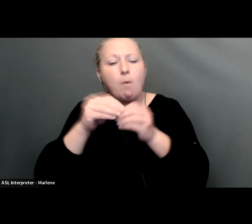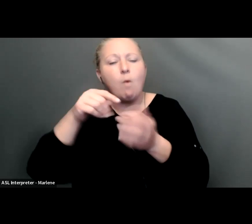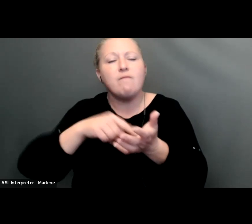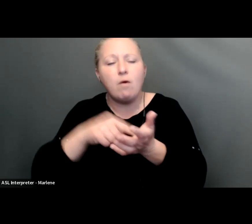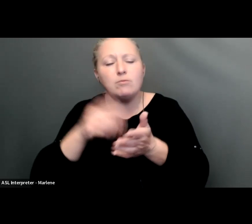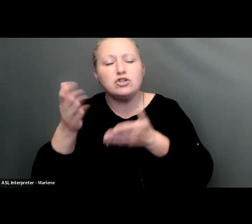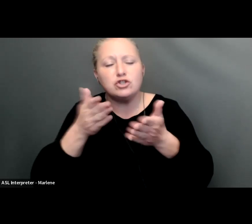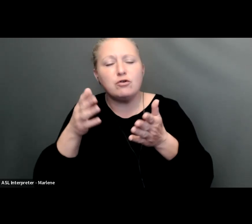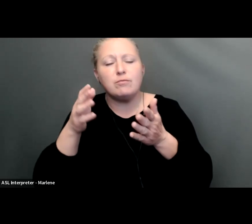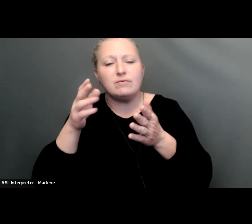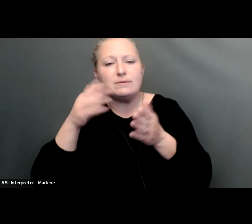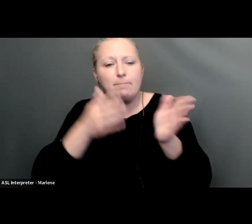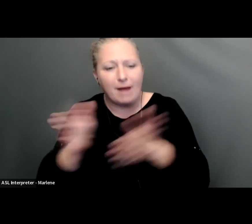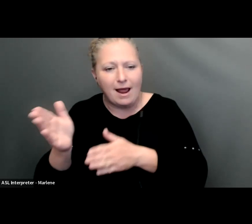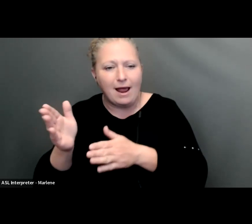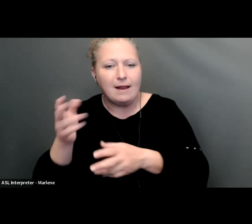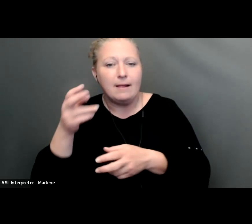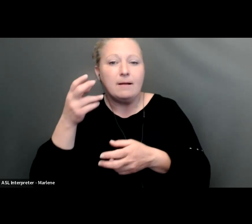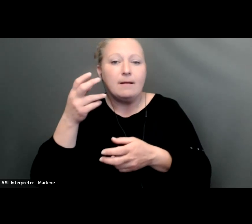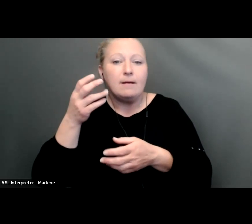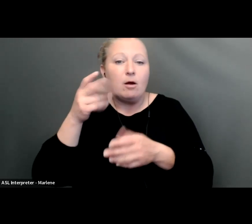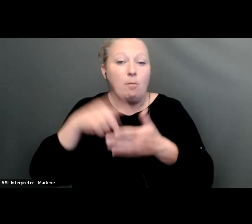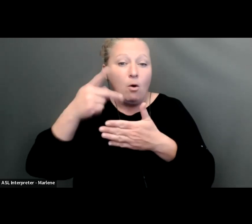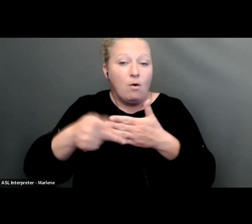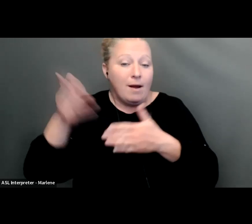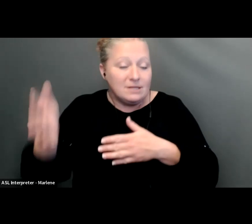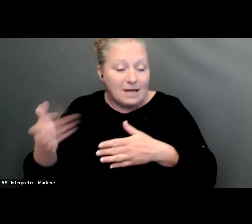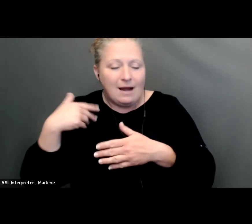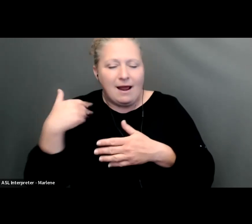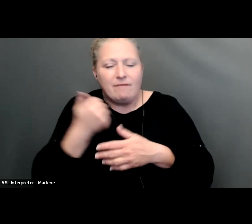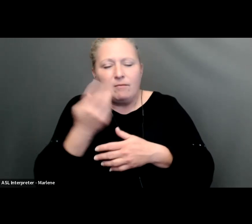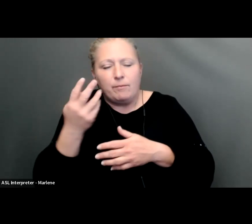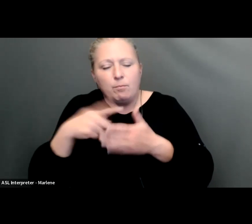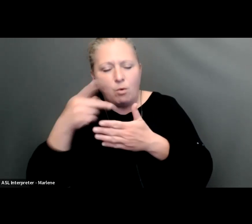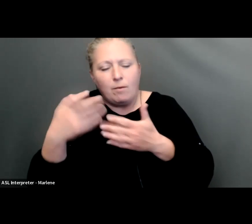Now the programmatic side we have a couple of programs I wanna discuss. So we partner with